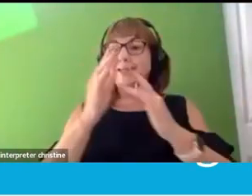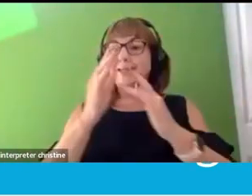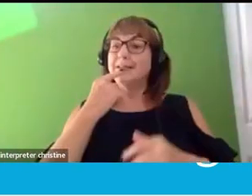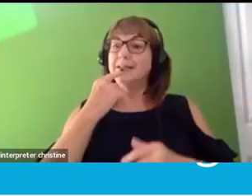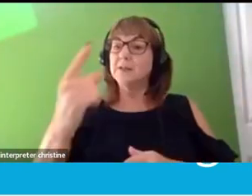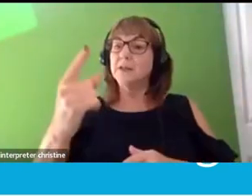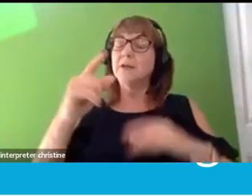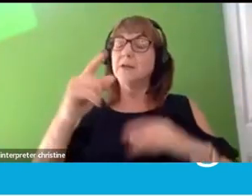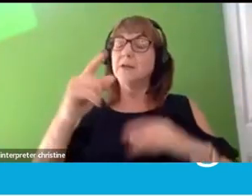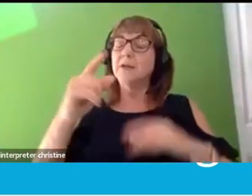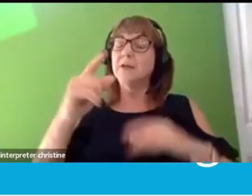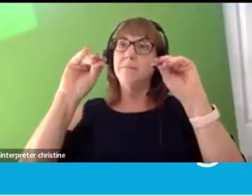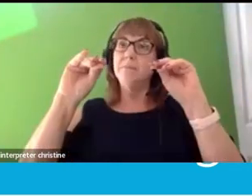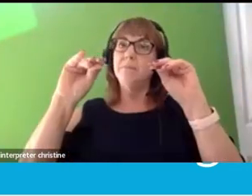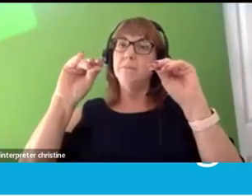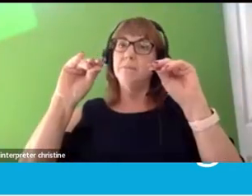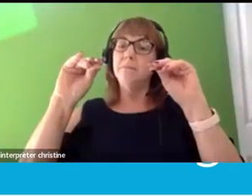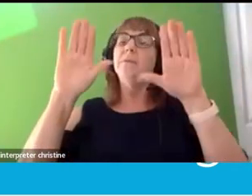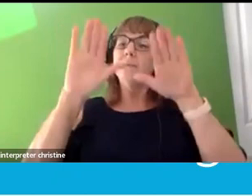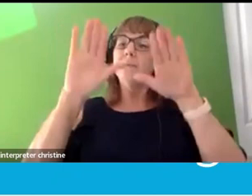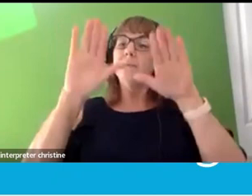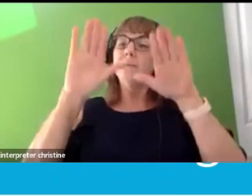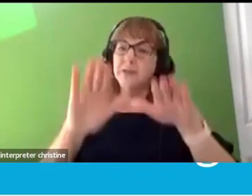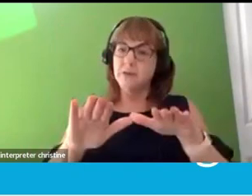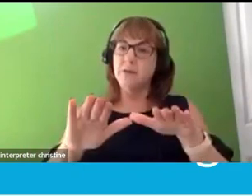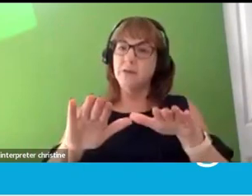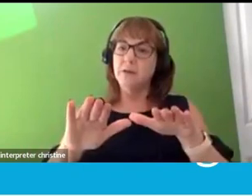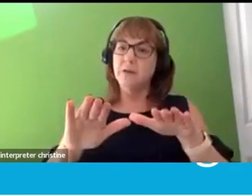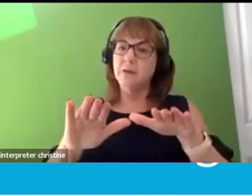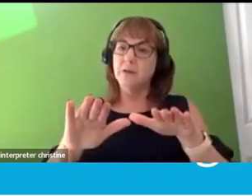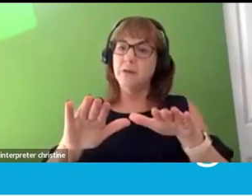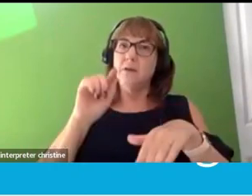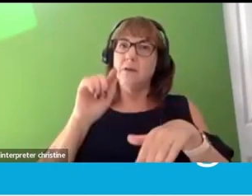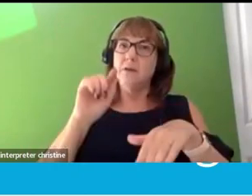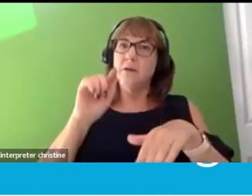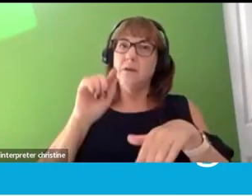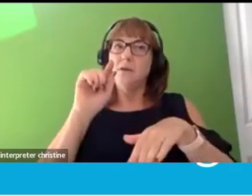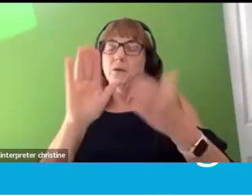way God made our brains there would have been a stop in their vestibular system there would have